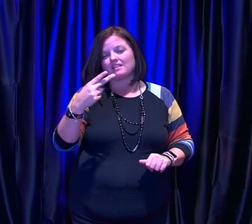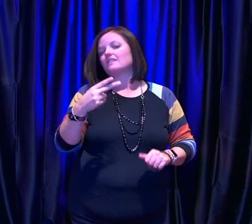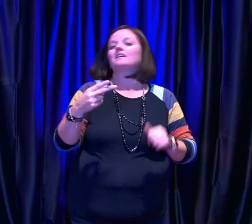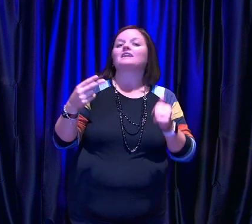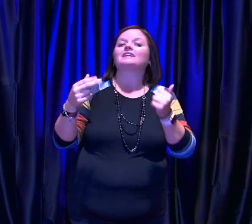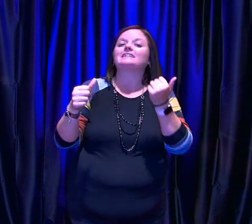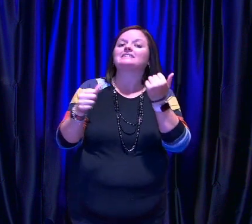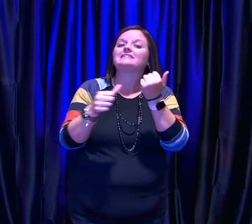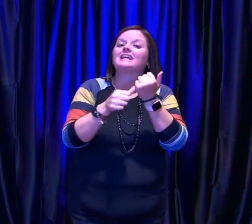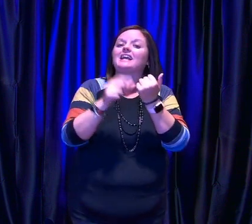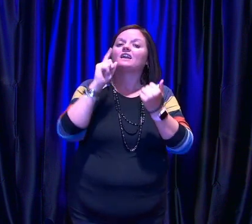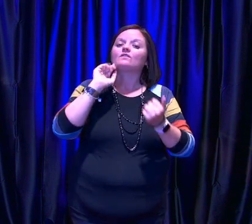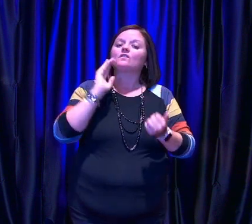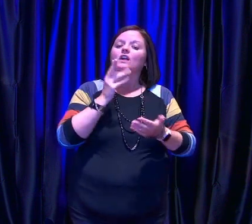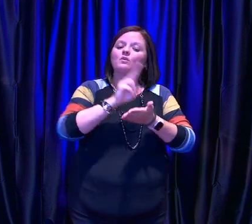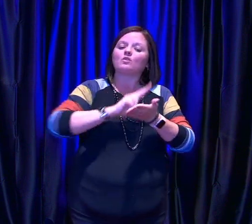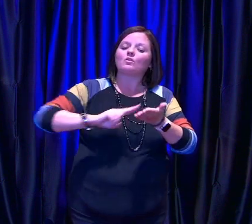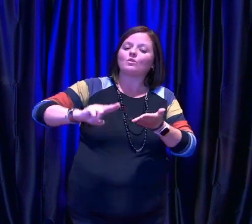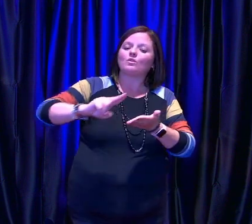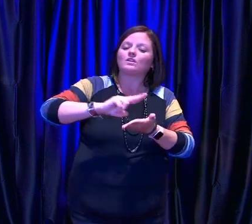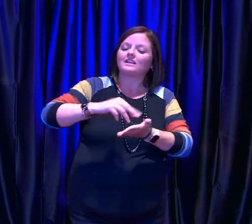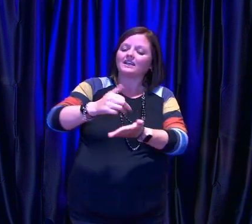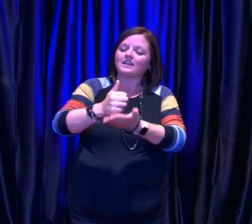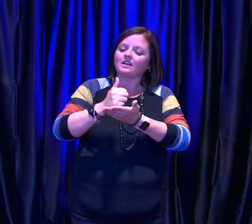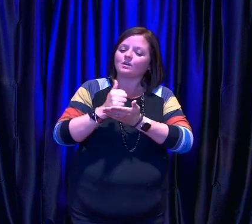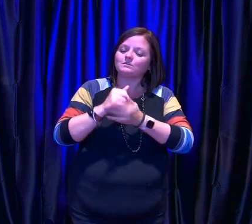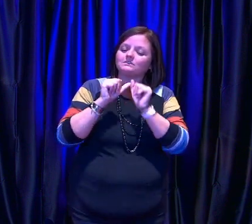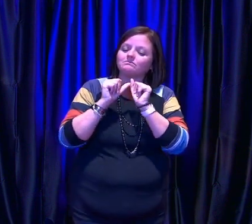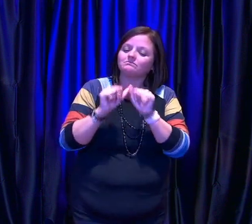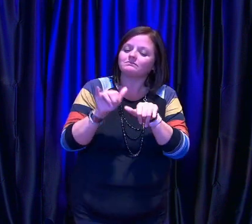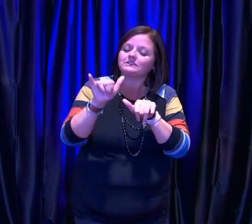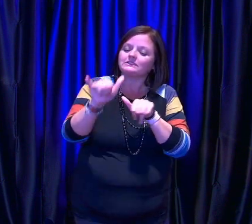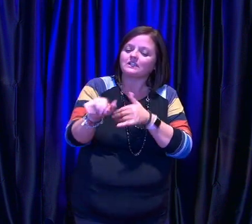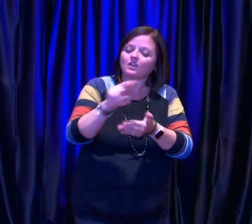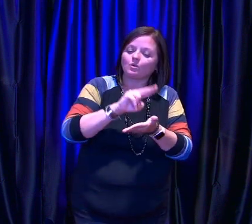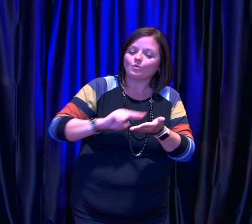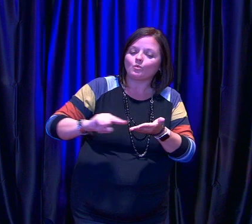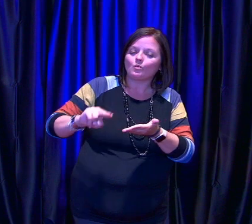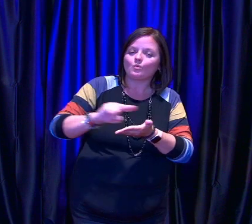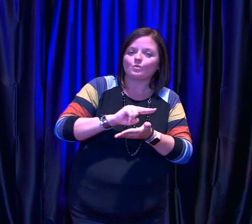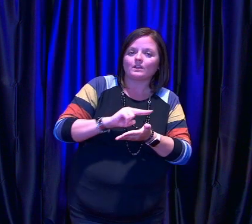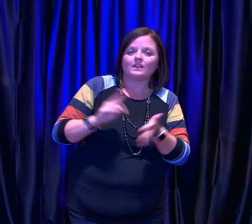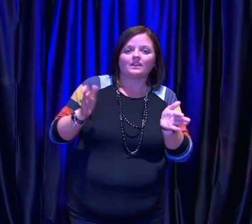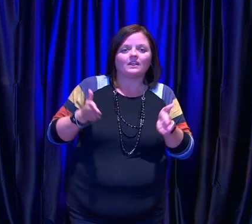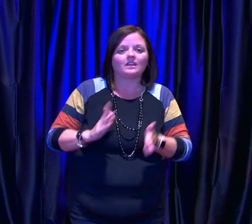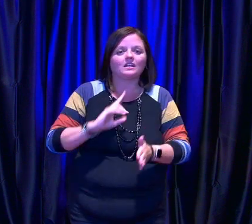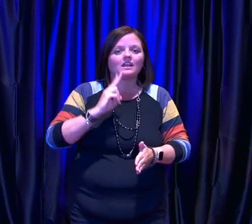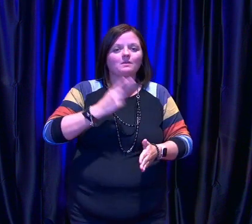to our holiness it helps us be holy it enables us to walk this journey of